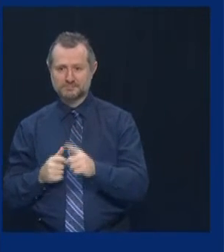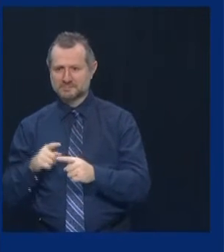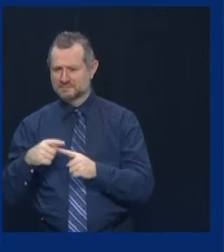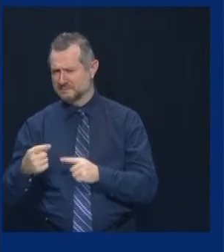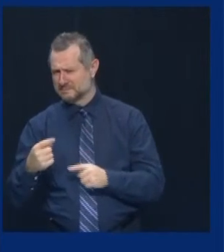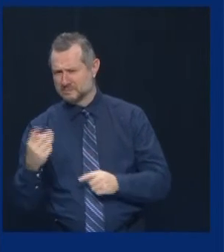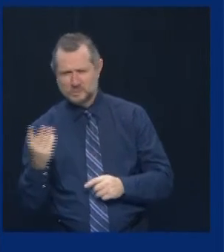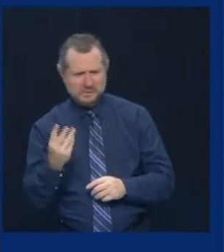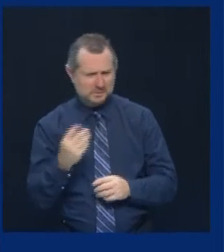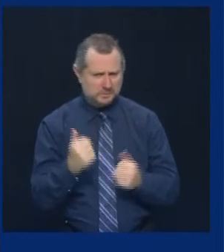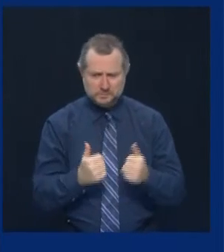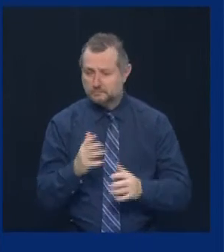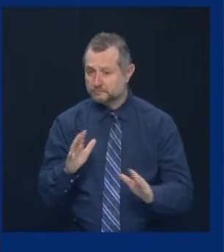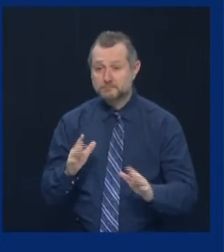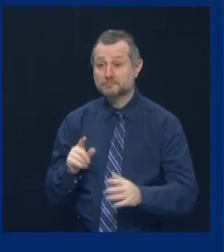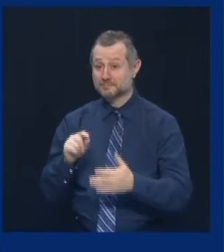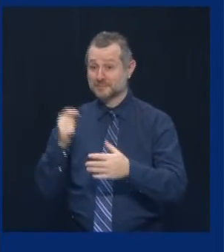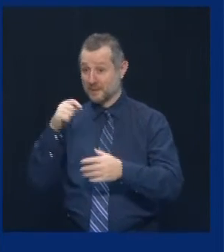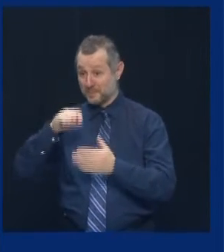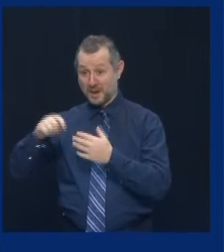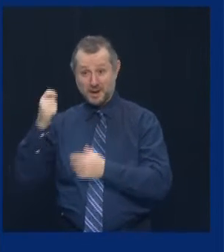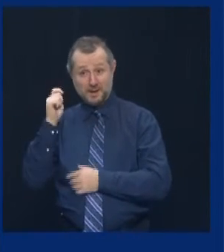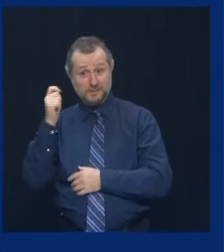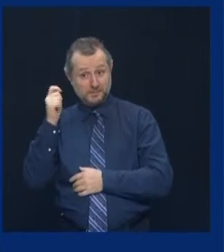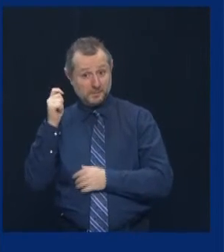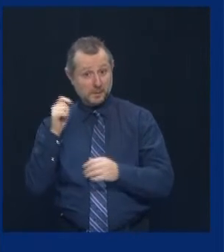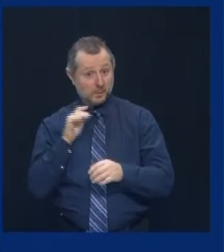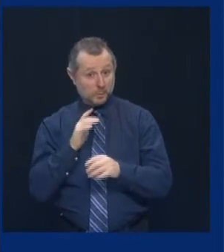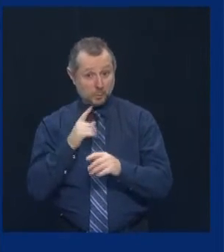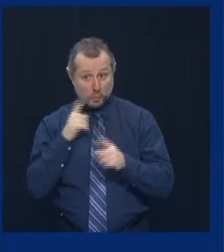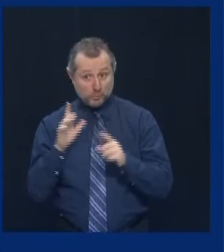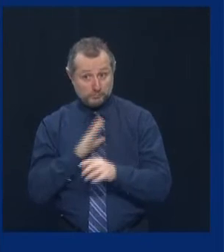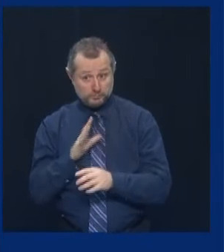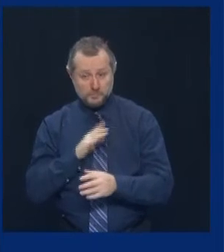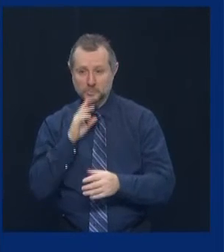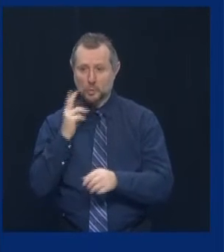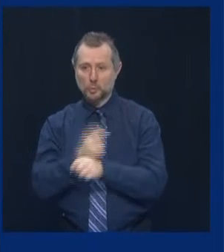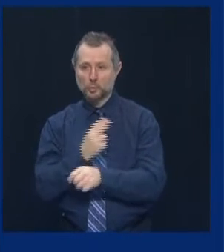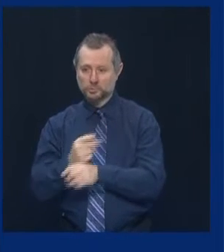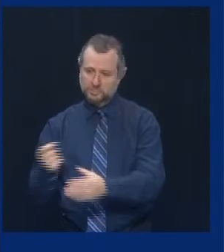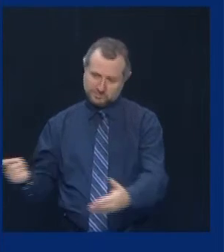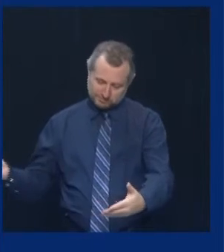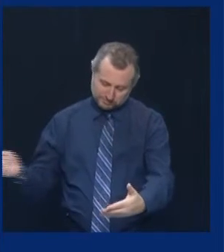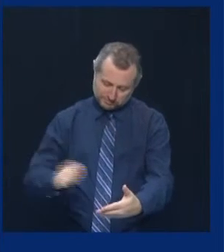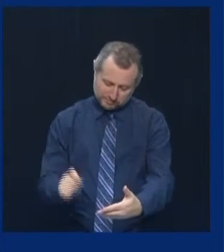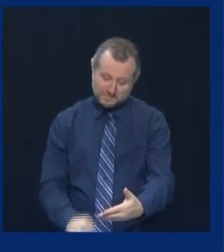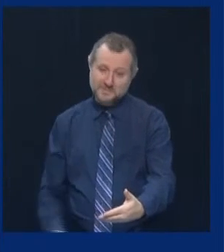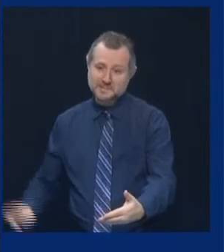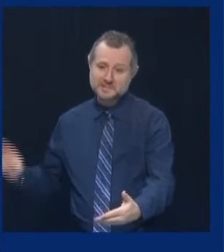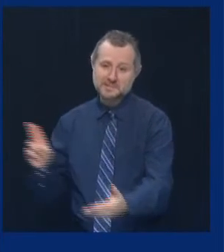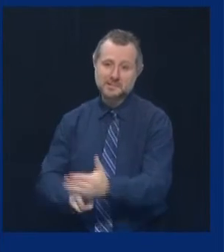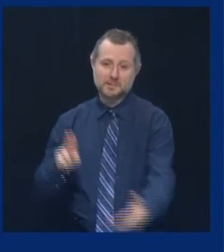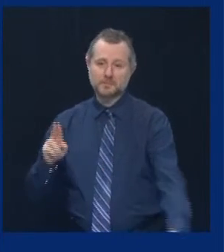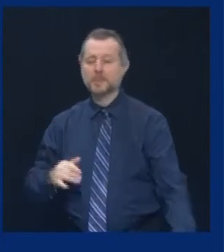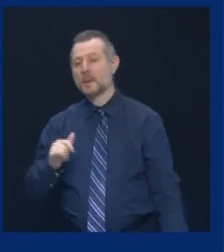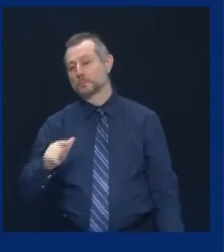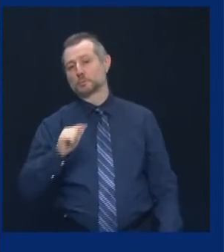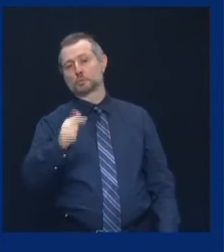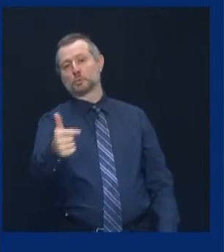DEADLINE IS TOMORROW, THE NEXT DAY, I BELIEVE.